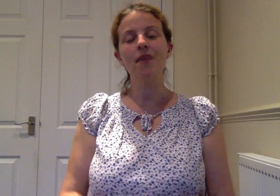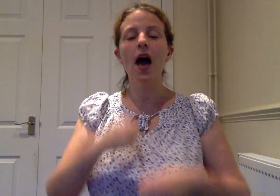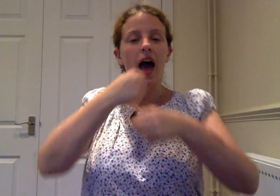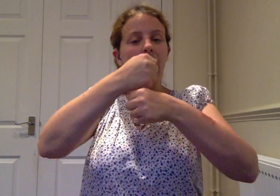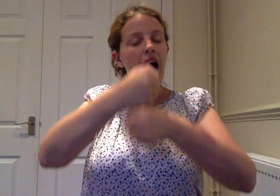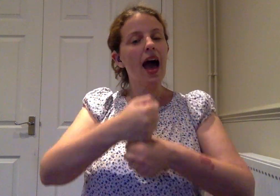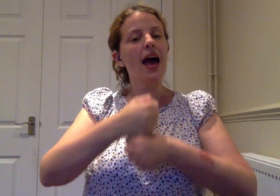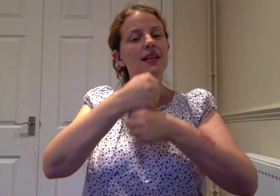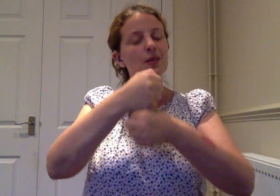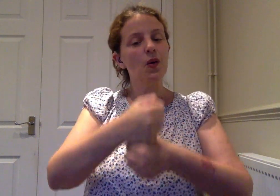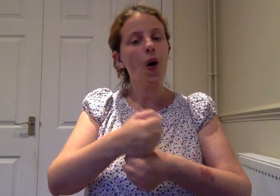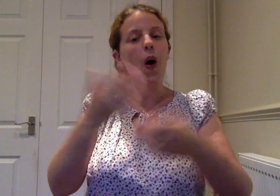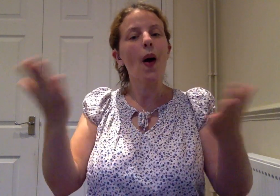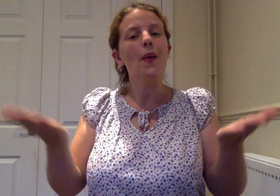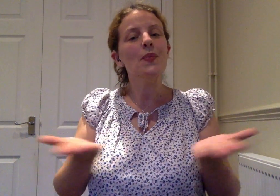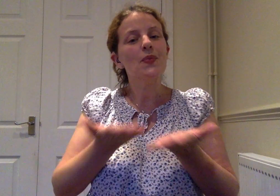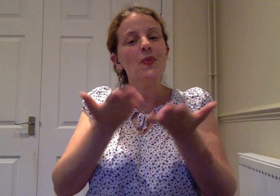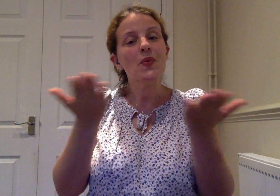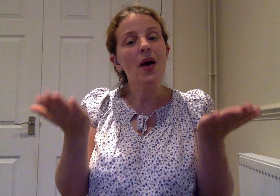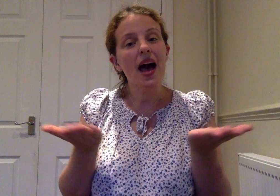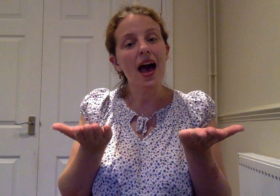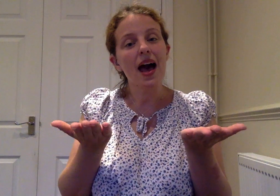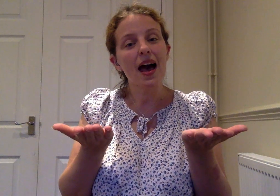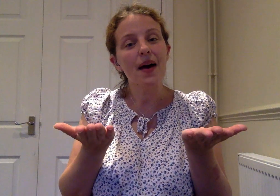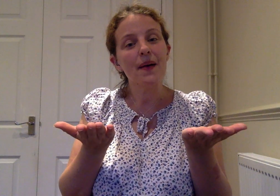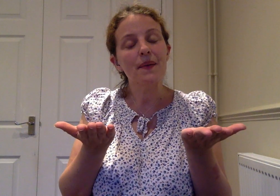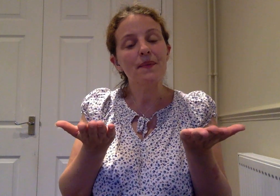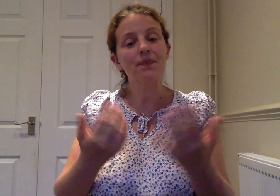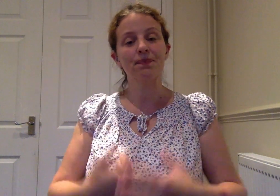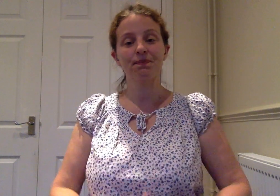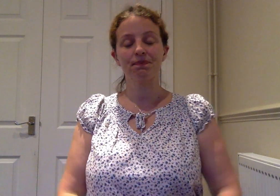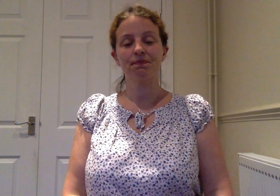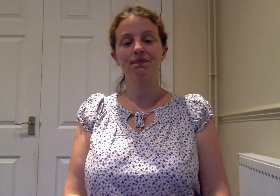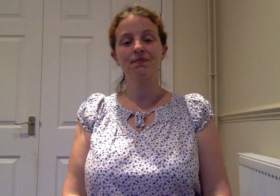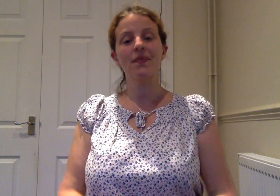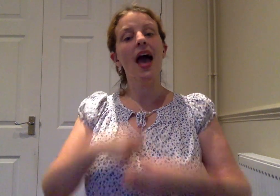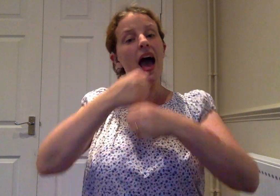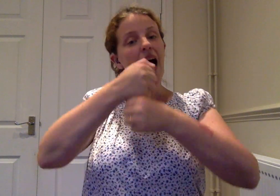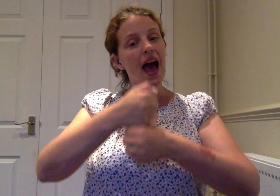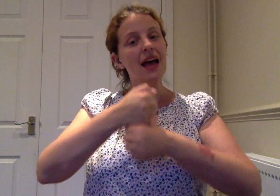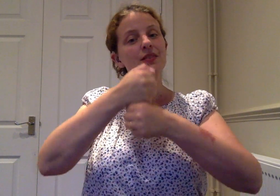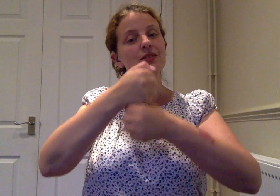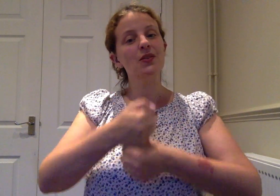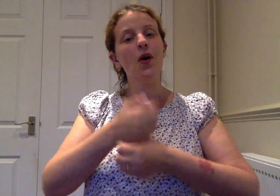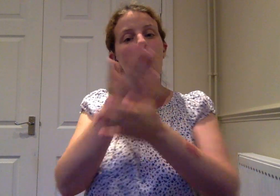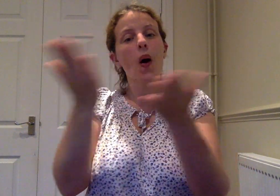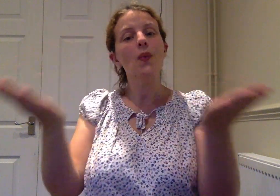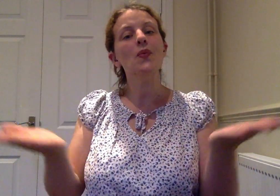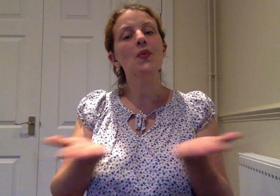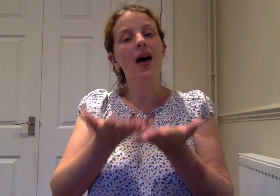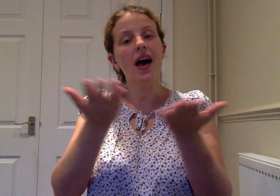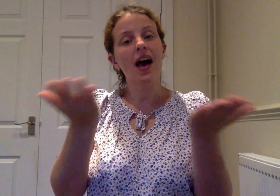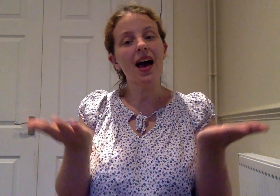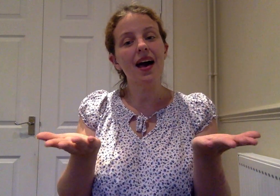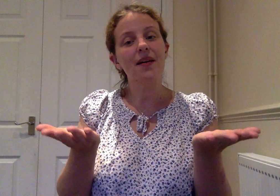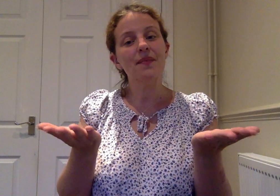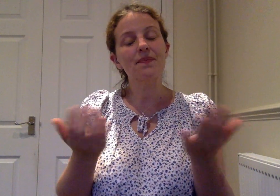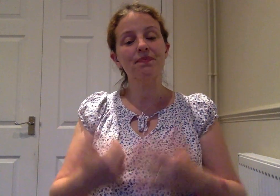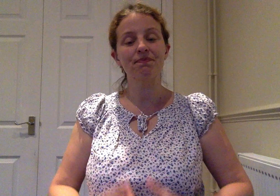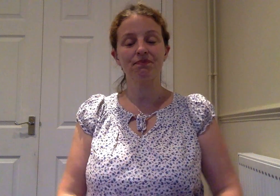Ascot where?